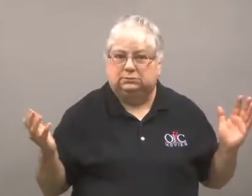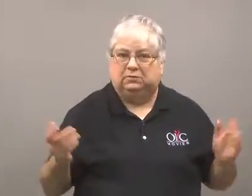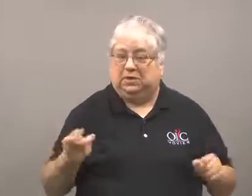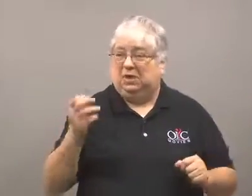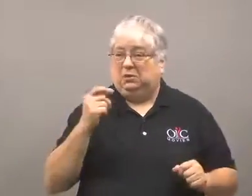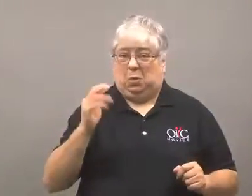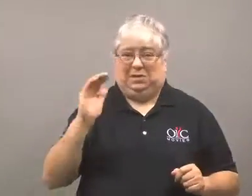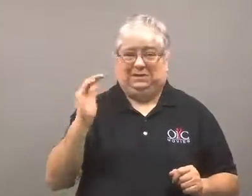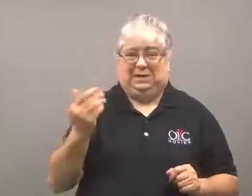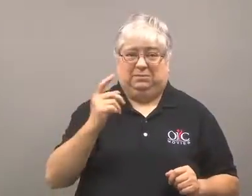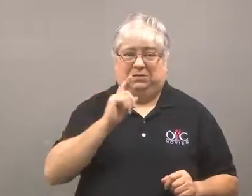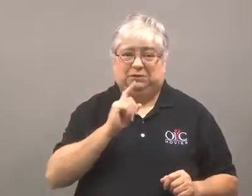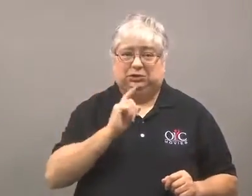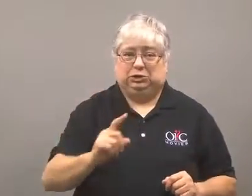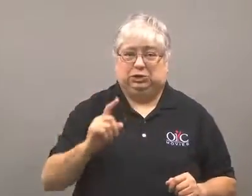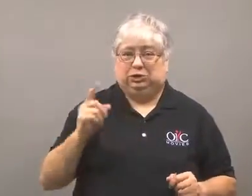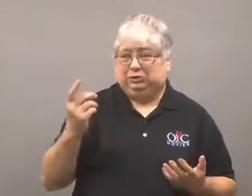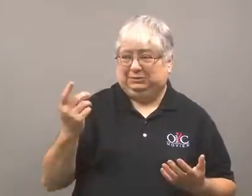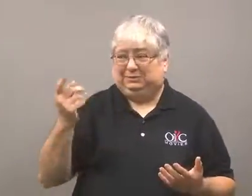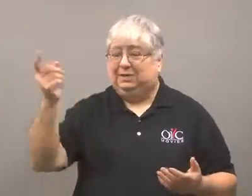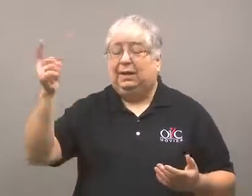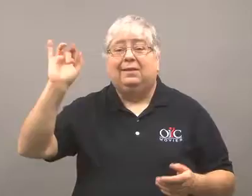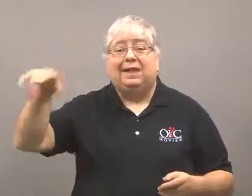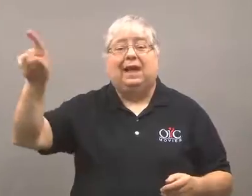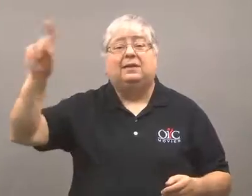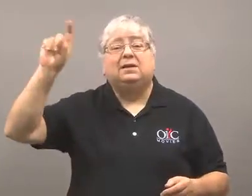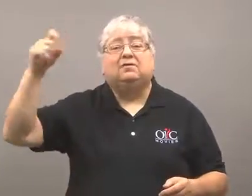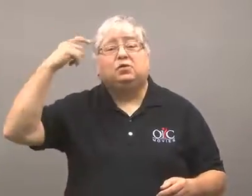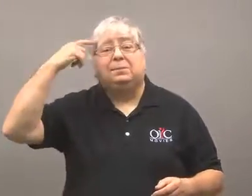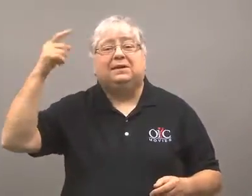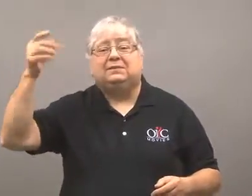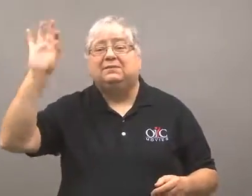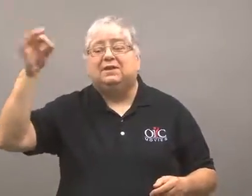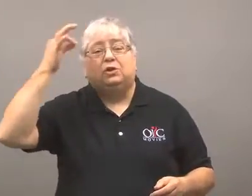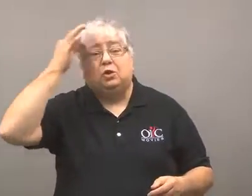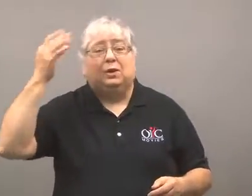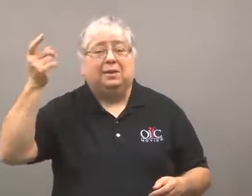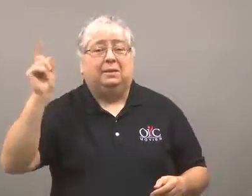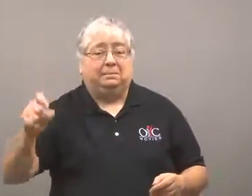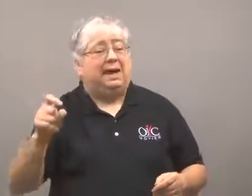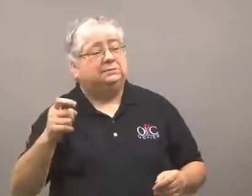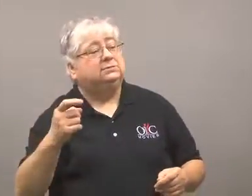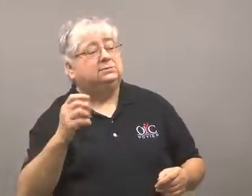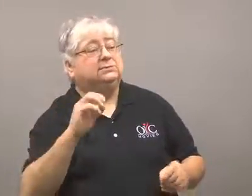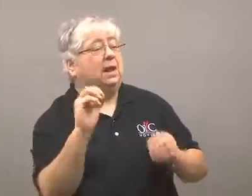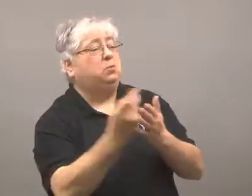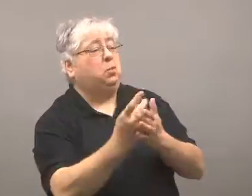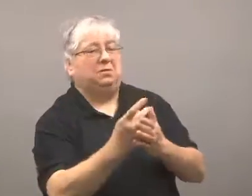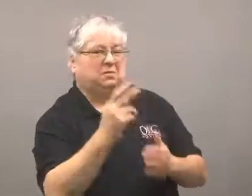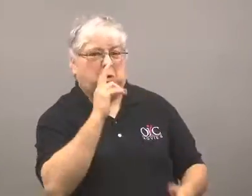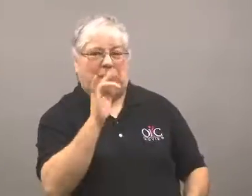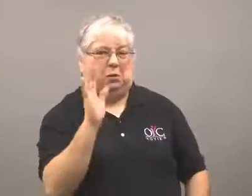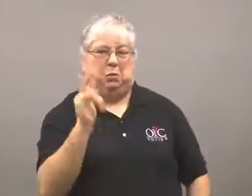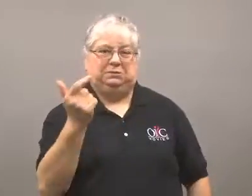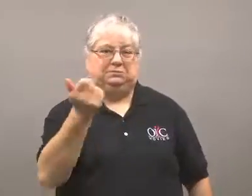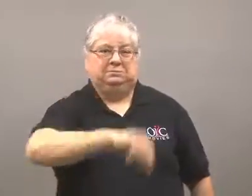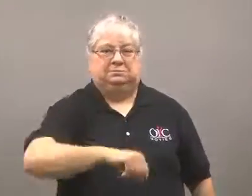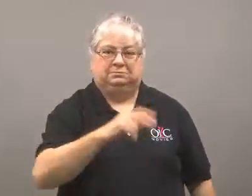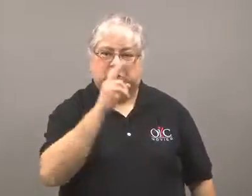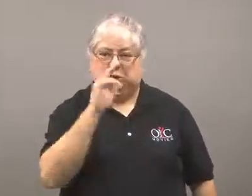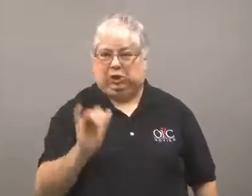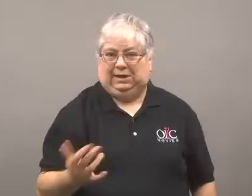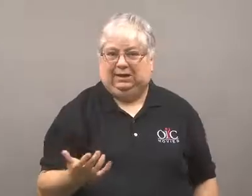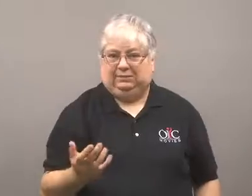It seemed apparent the deal would not be approved by federal agencies.